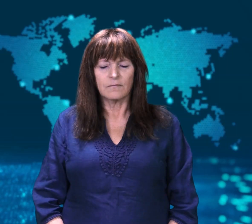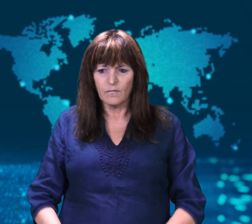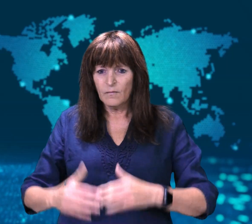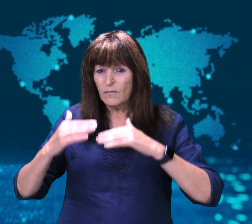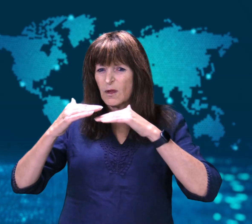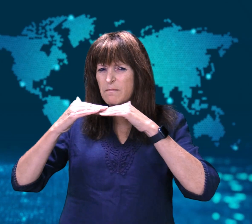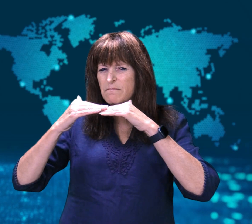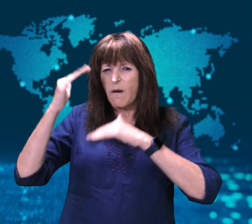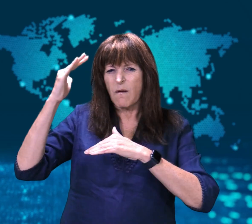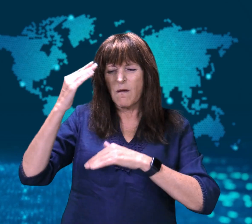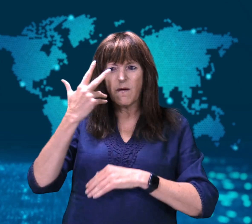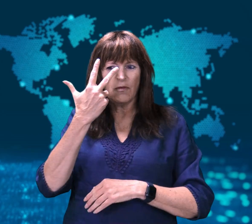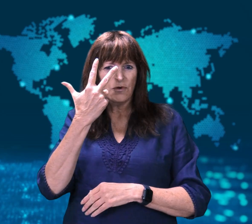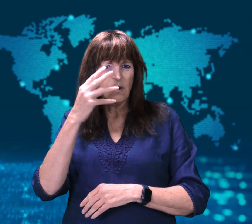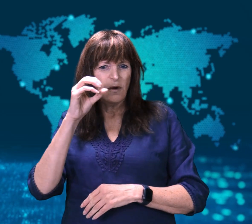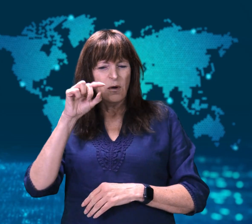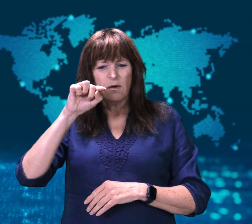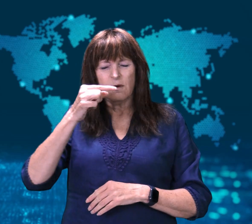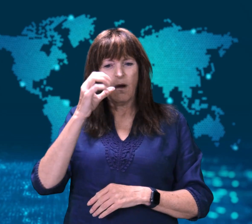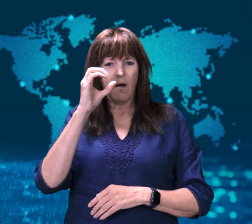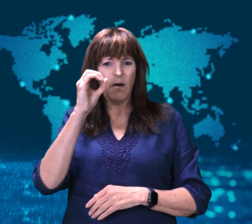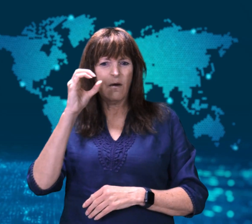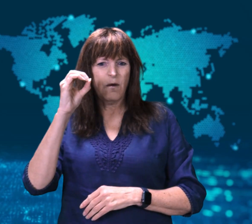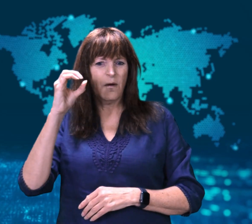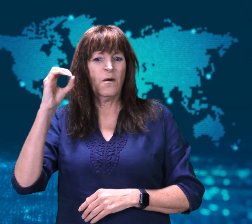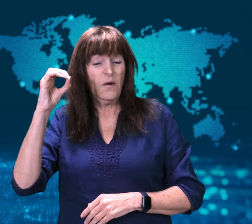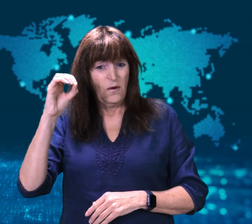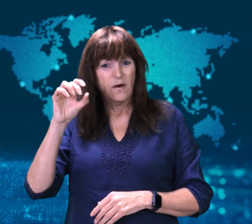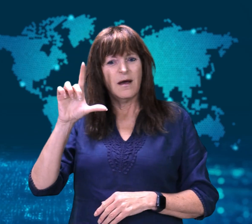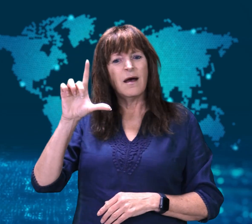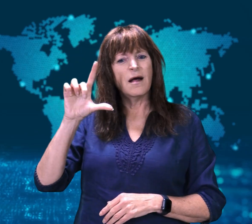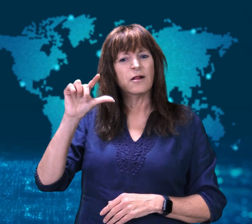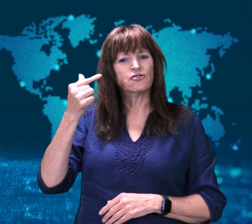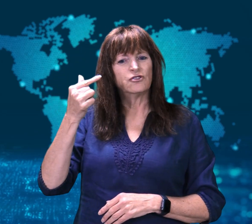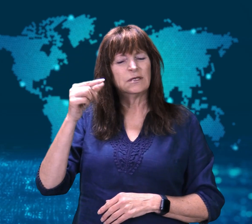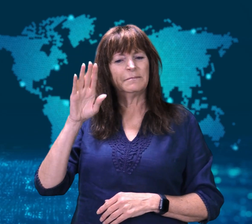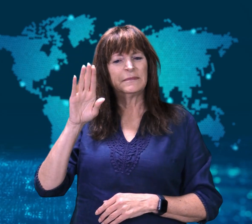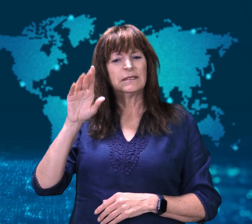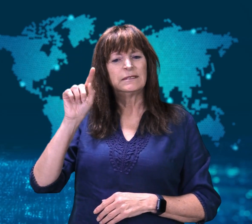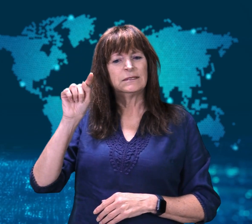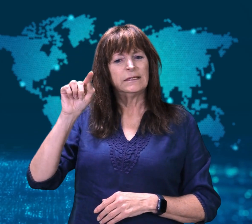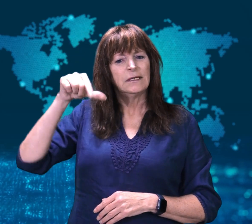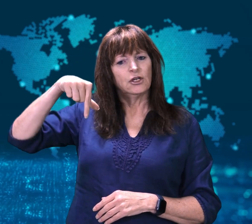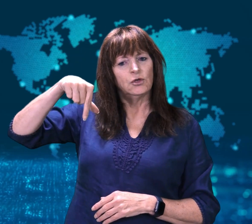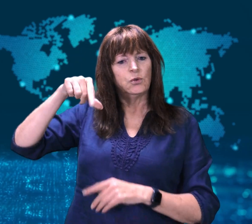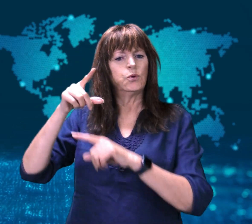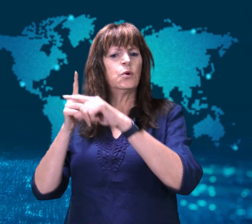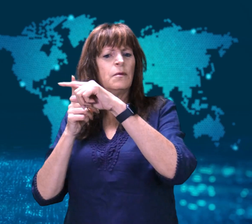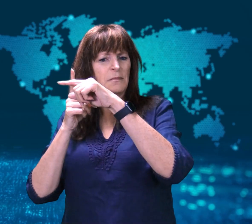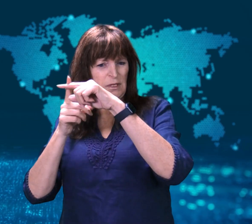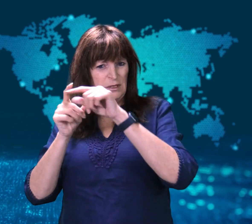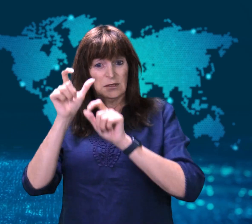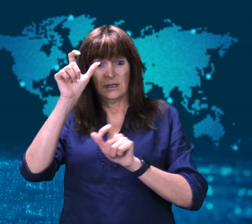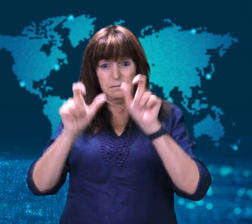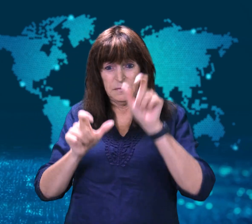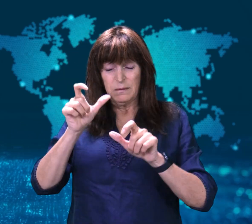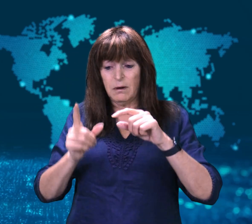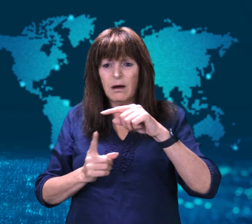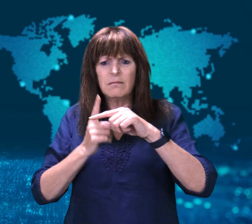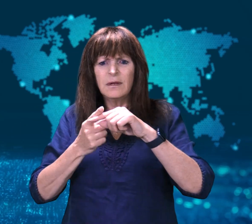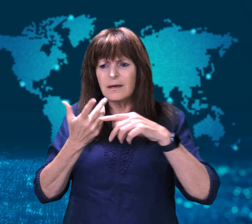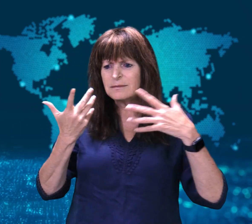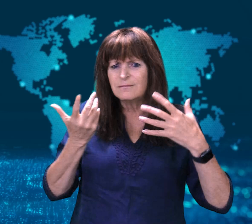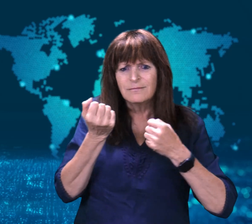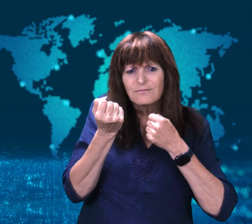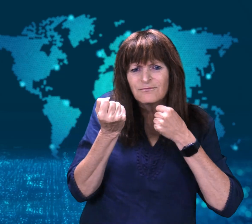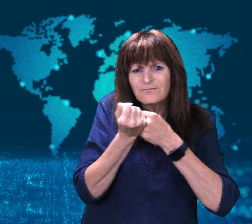[Georgia]: More than 30,000 LGBTQ+ people and their supporters